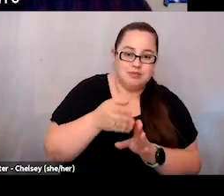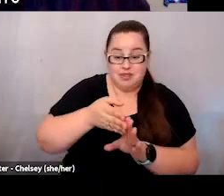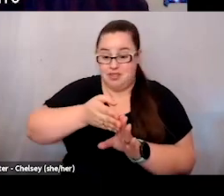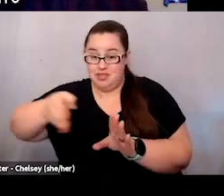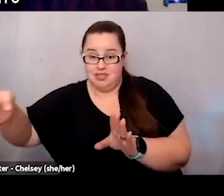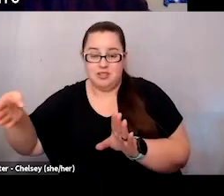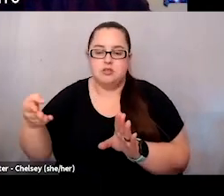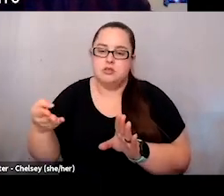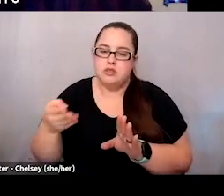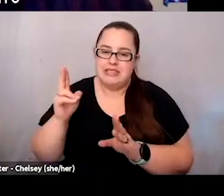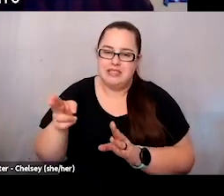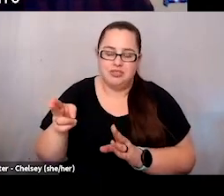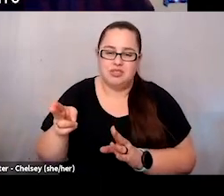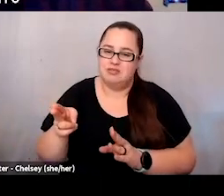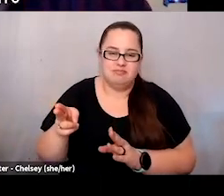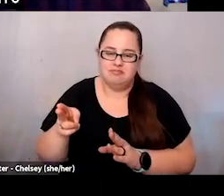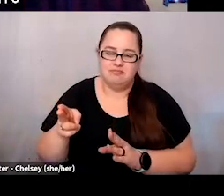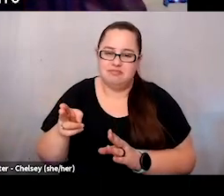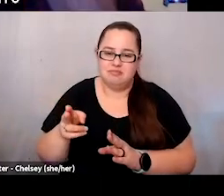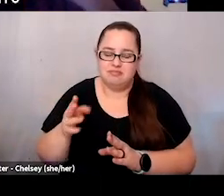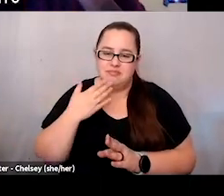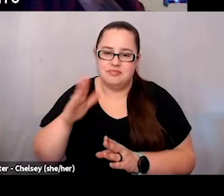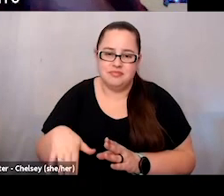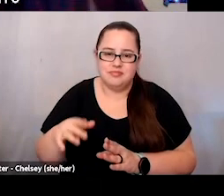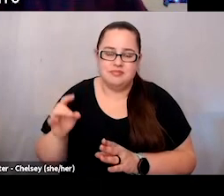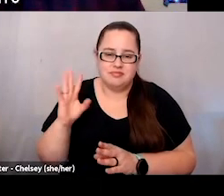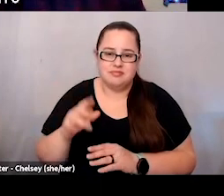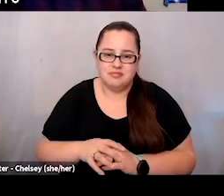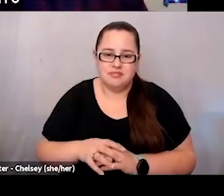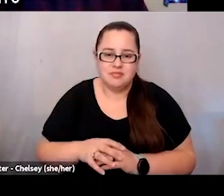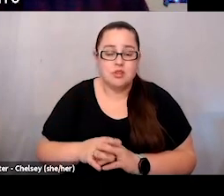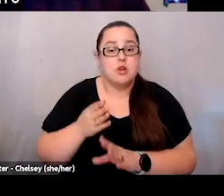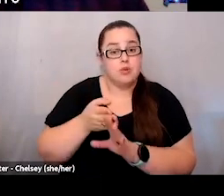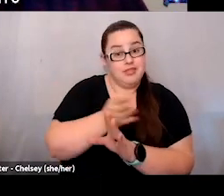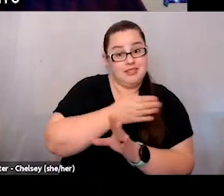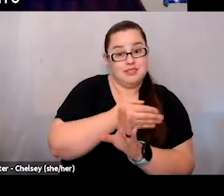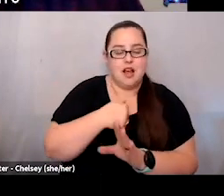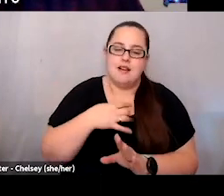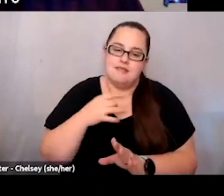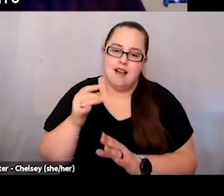is really the the good stuff that I love to present. I often hit my students with the